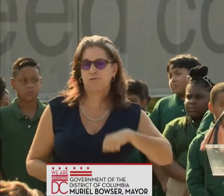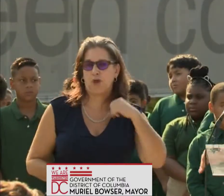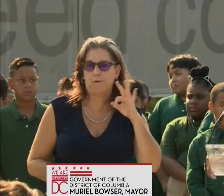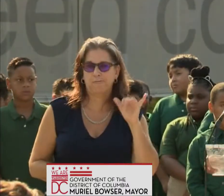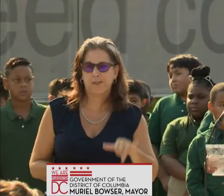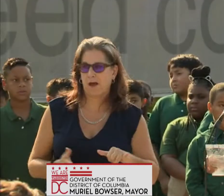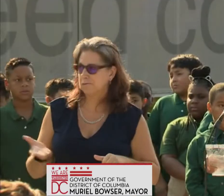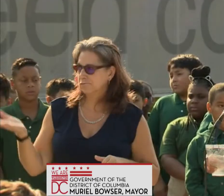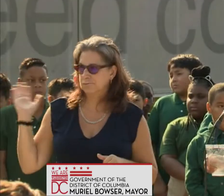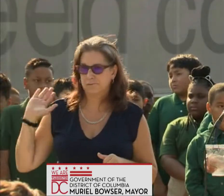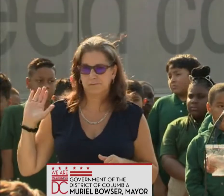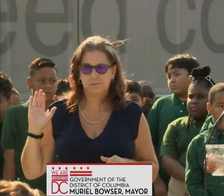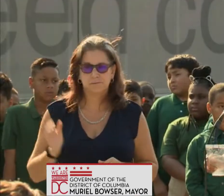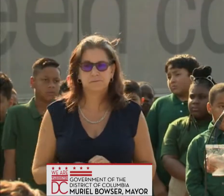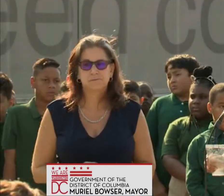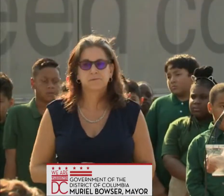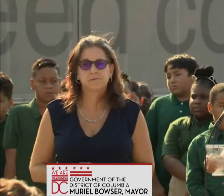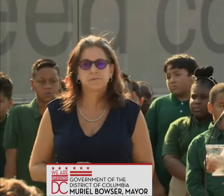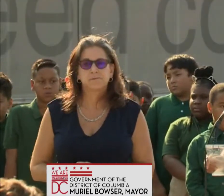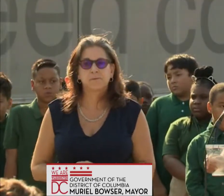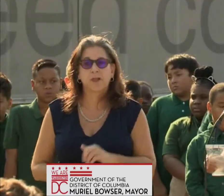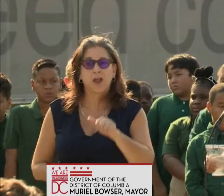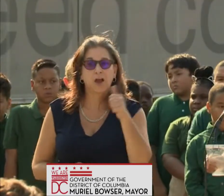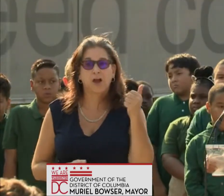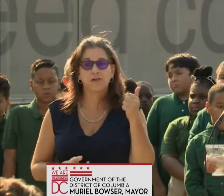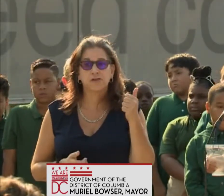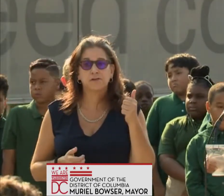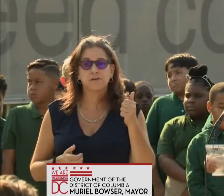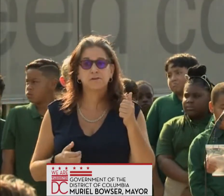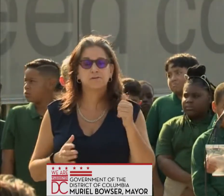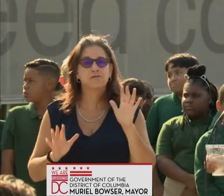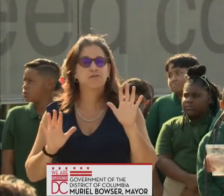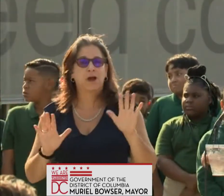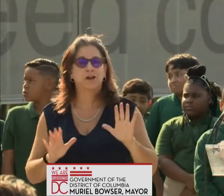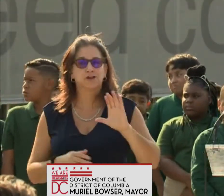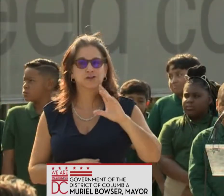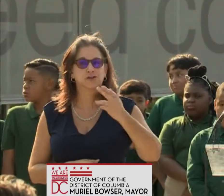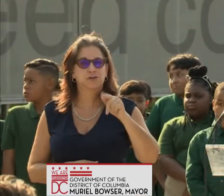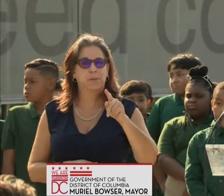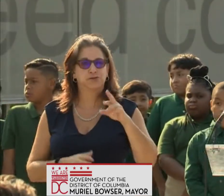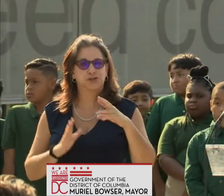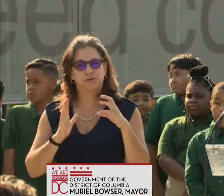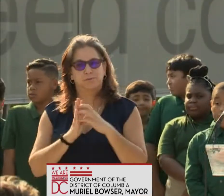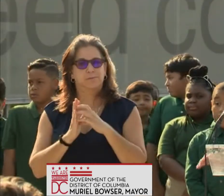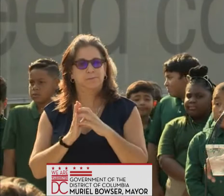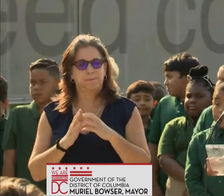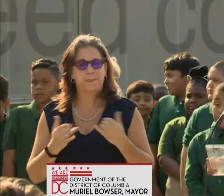another incredible chapter this building is being has been fully modernized for